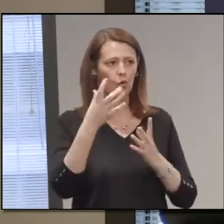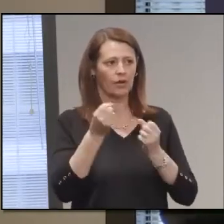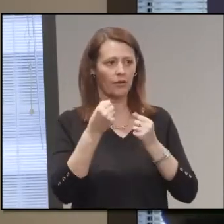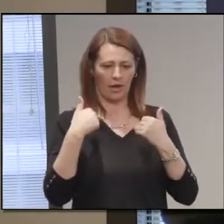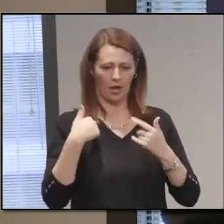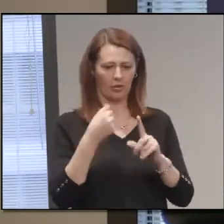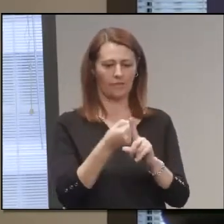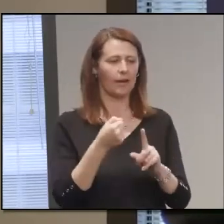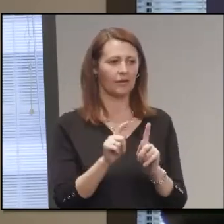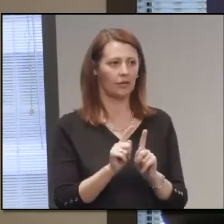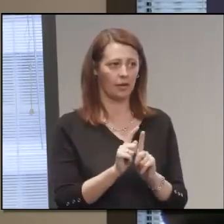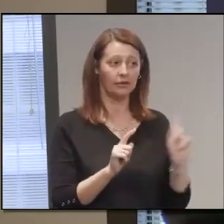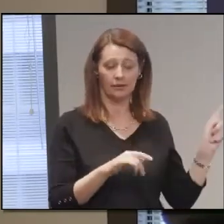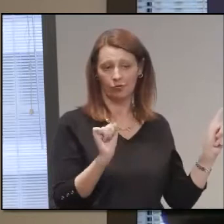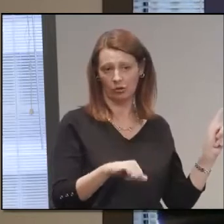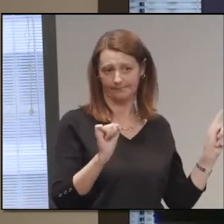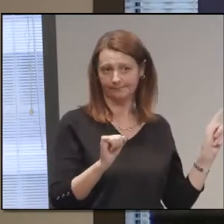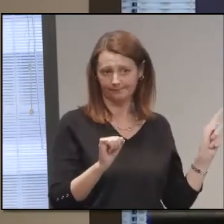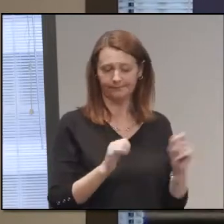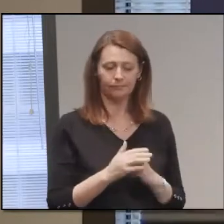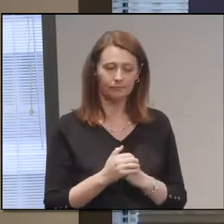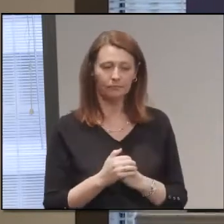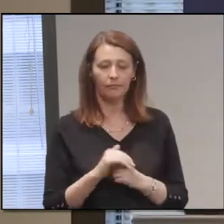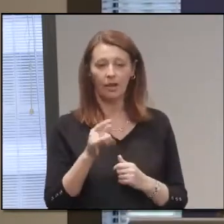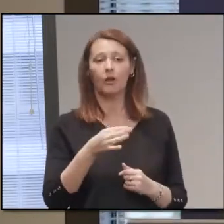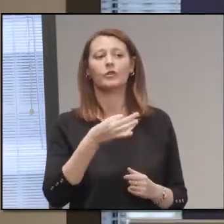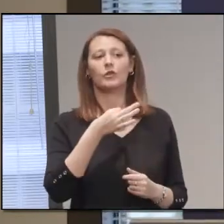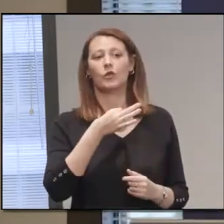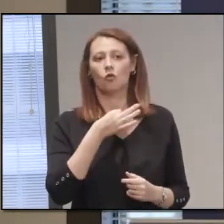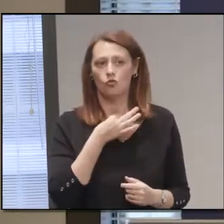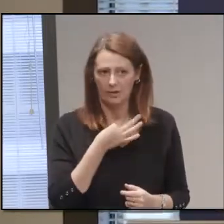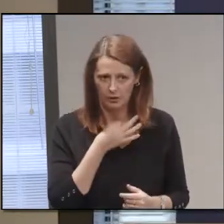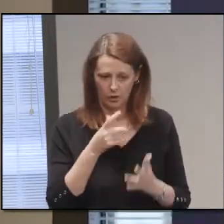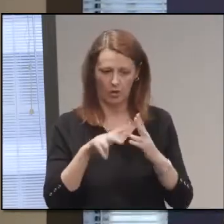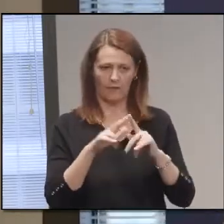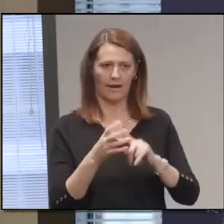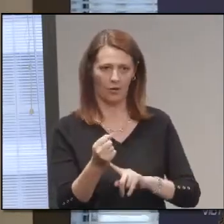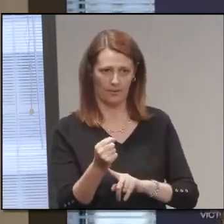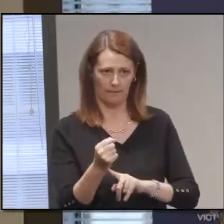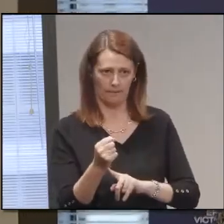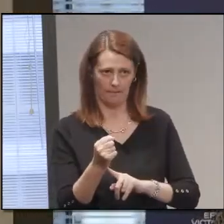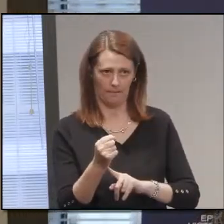either, so you know, it's risk of an outcome. Many of the studies will show